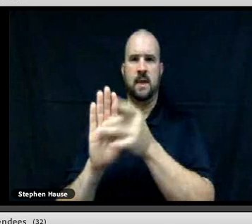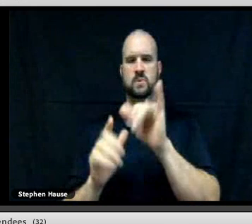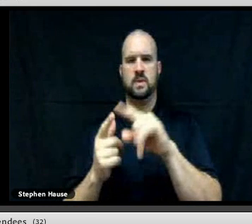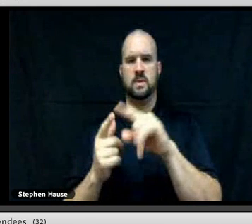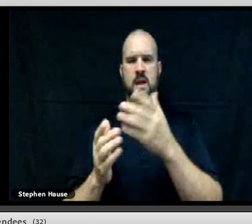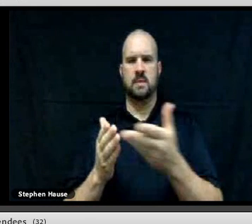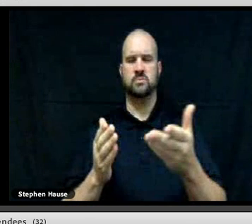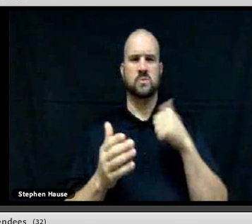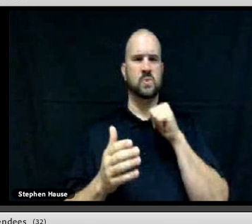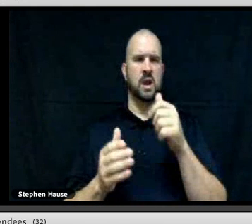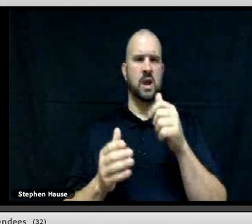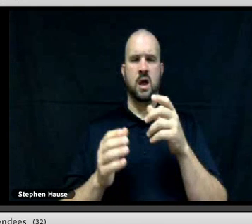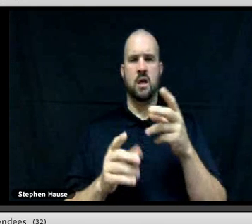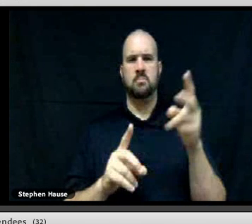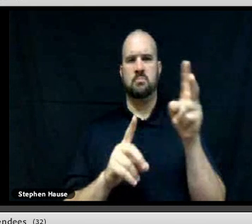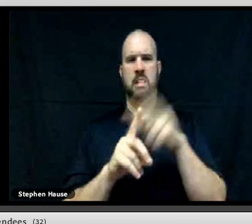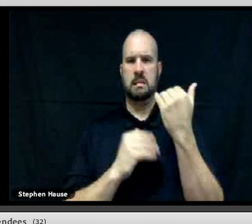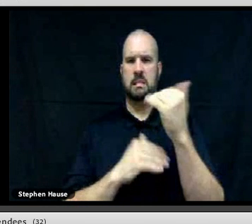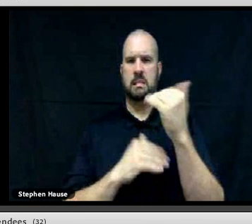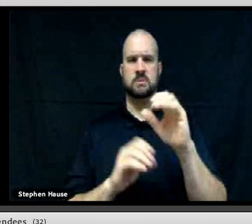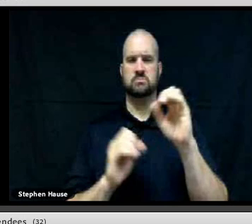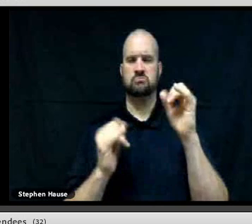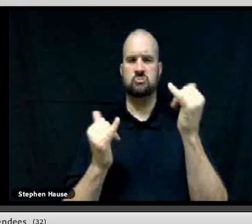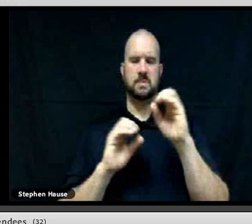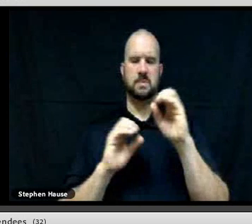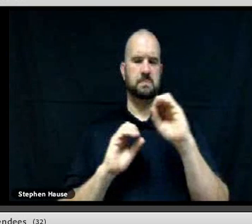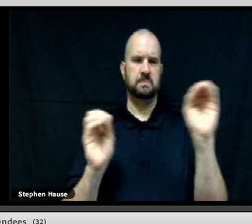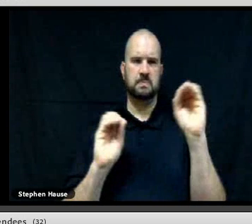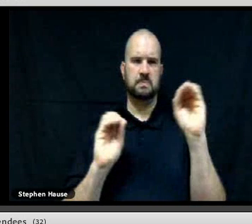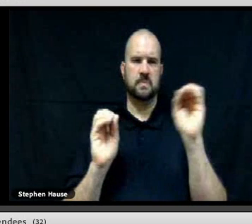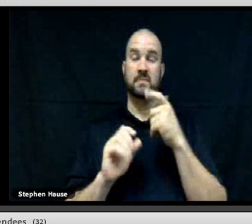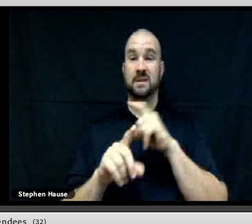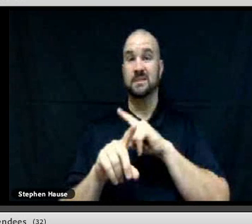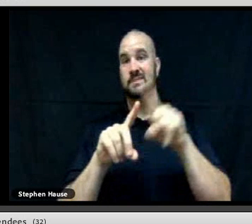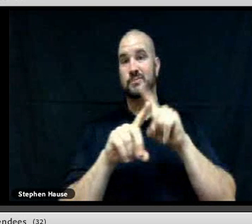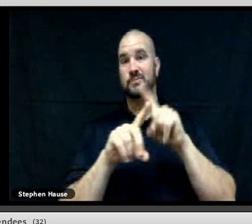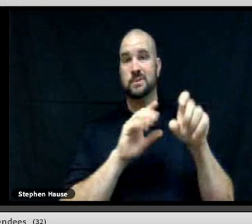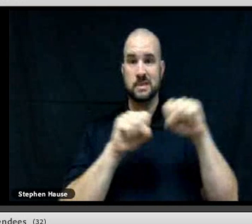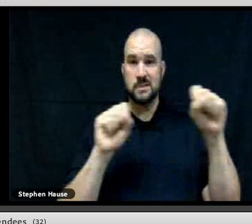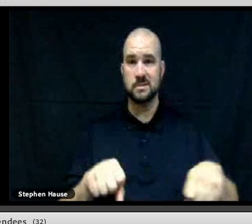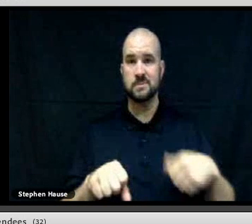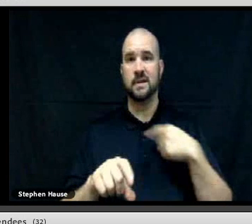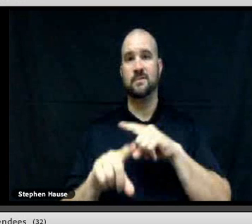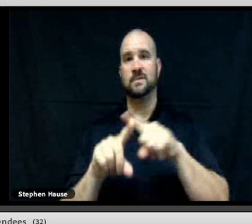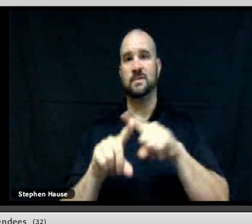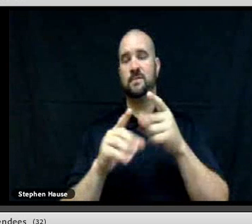do different things with thumbnails. Joanne: Okay. Um, so --